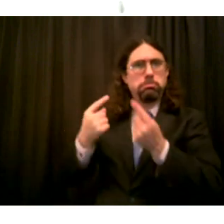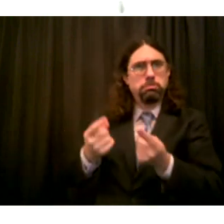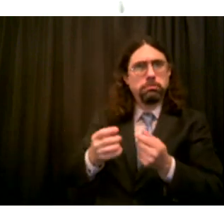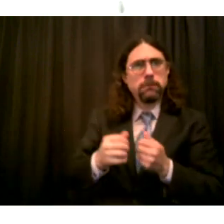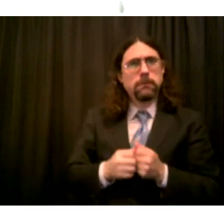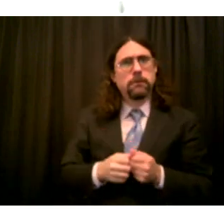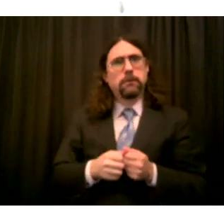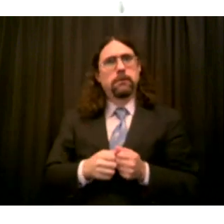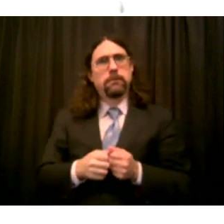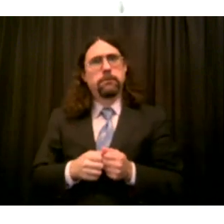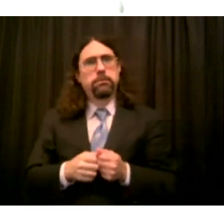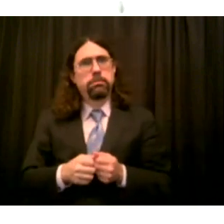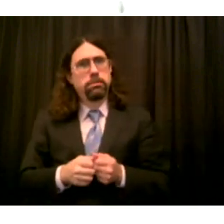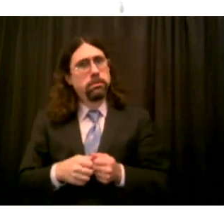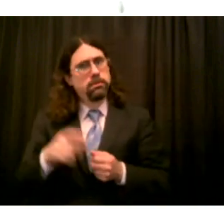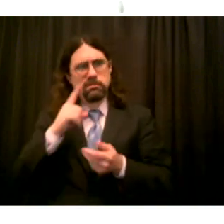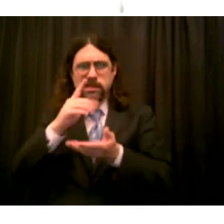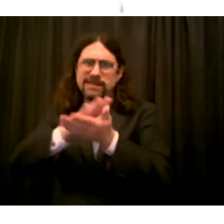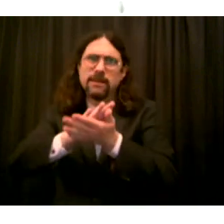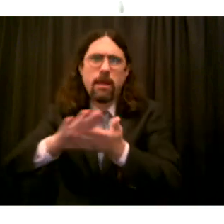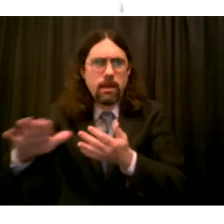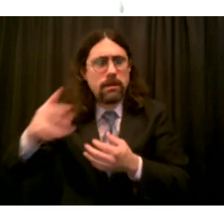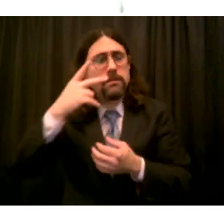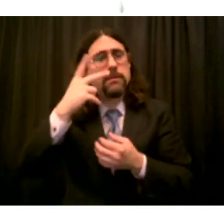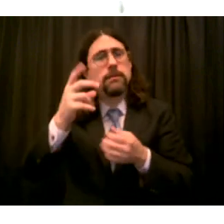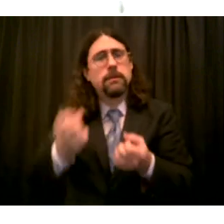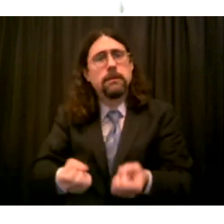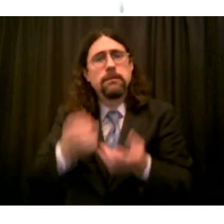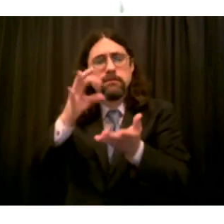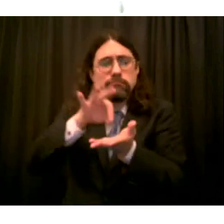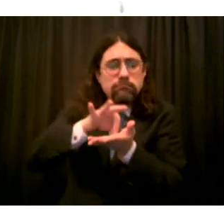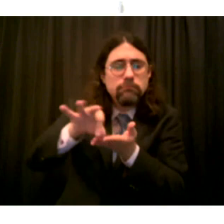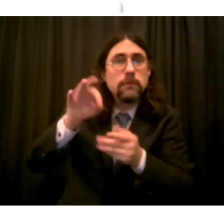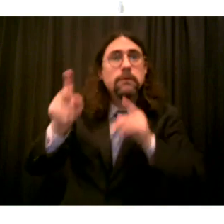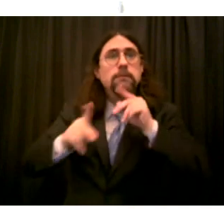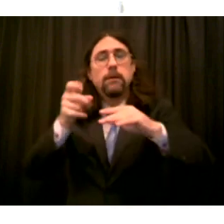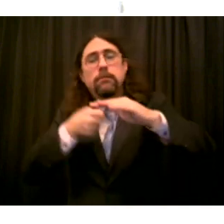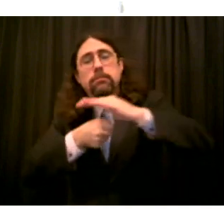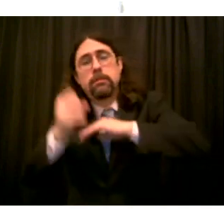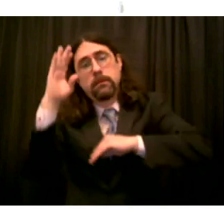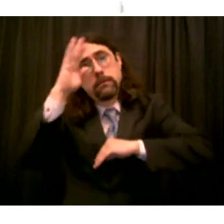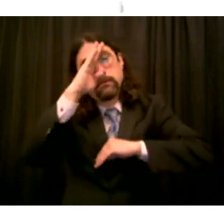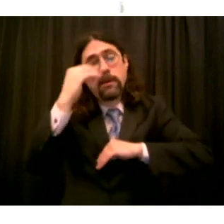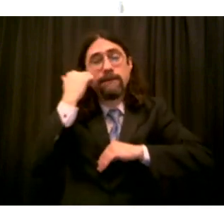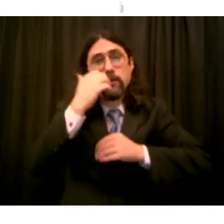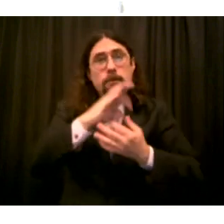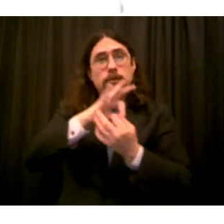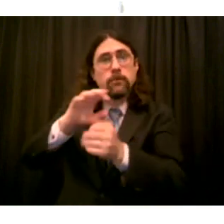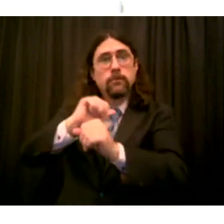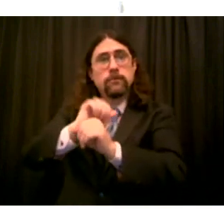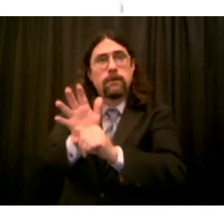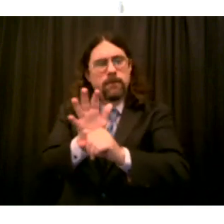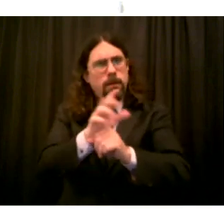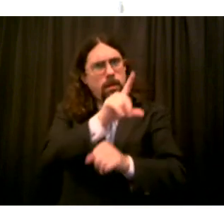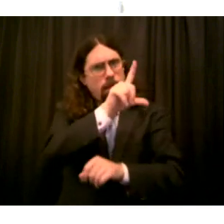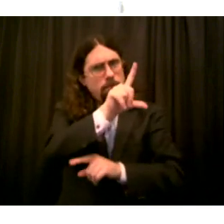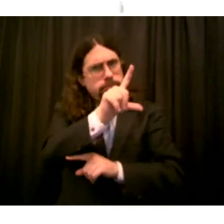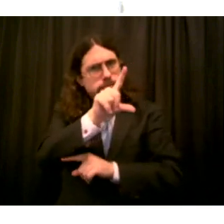CASES CONTINUES TO GO DOWN. AND IT'S SORT OF A TESTAMENT TO THE WORK HATT NEW YORKERS ARE DOINGE VERY DAY